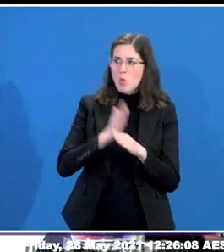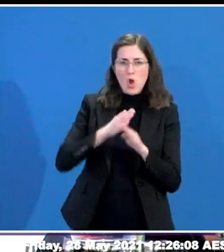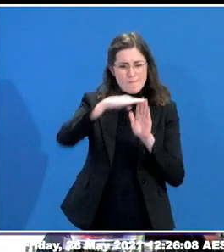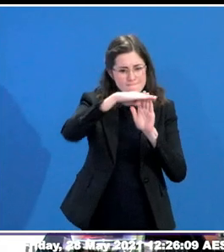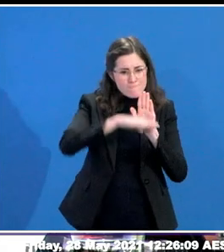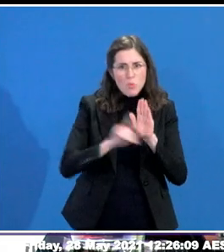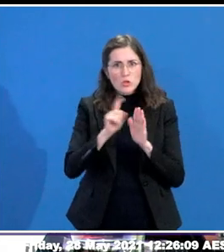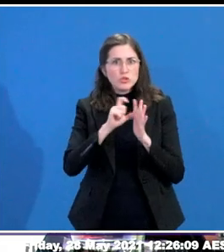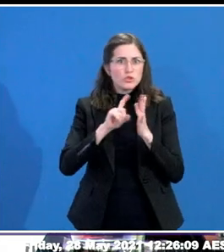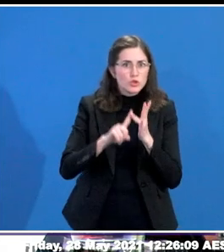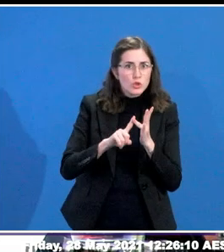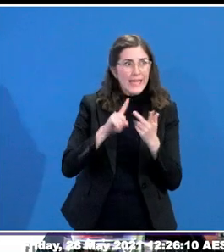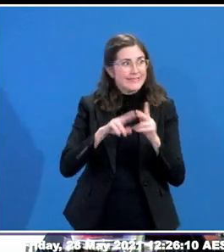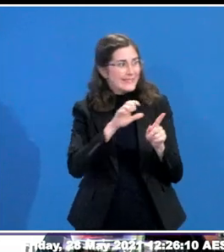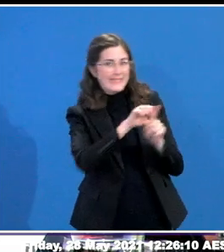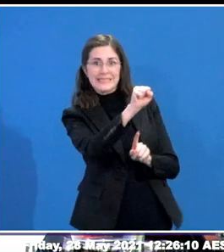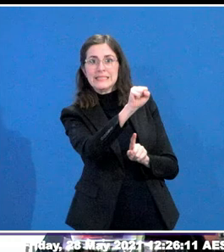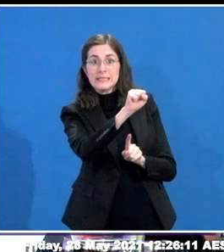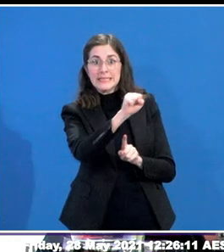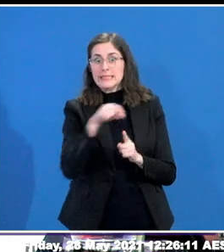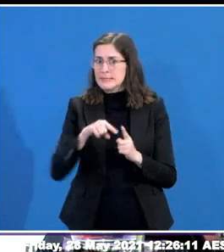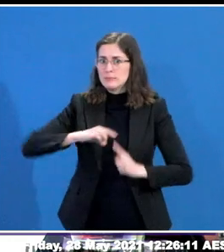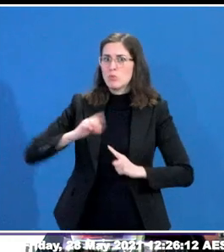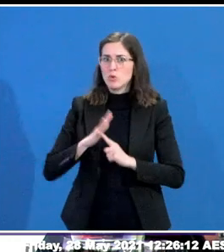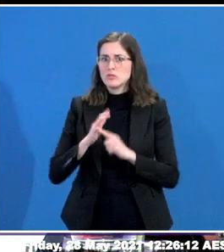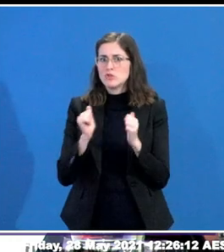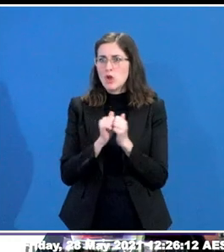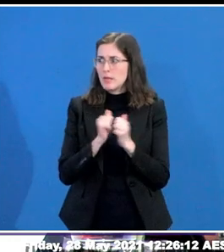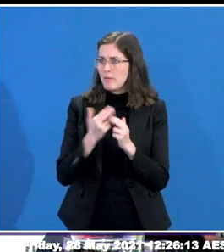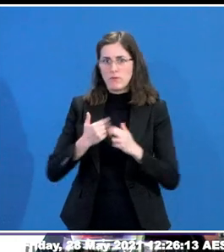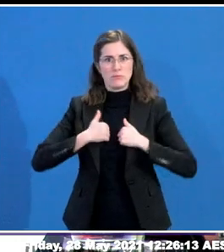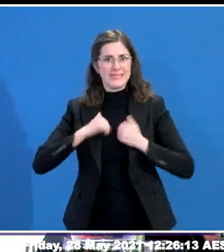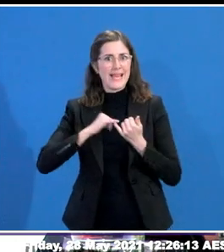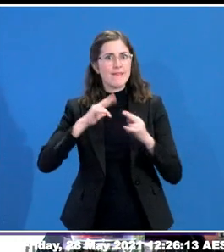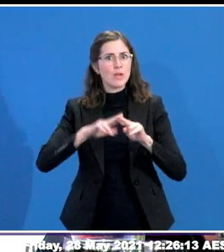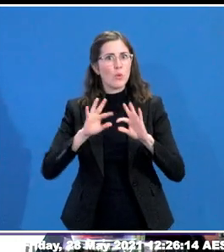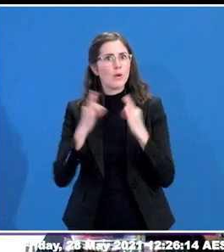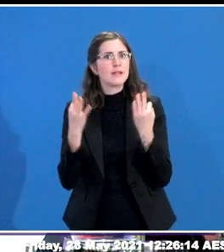and that is a very pivotal document in the organisation along with the policy